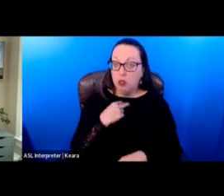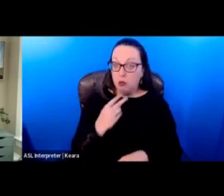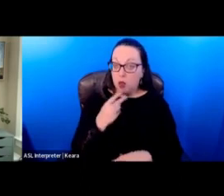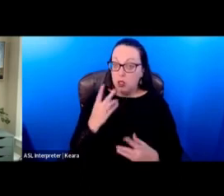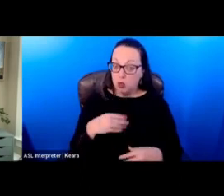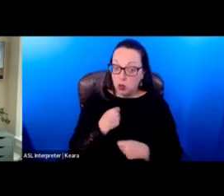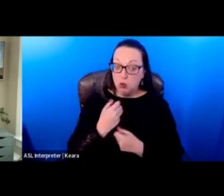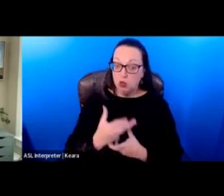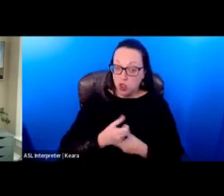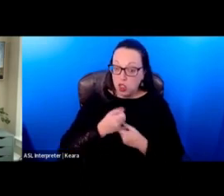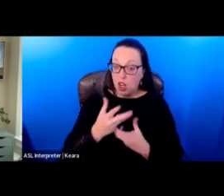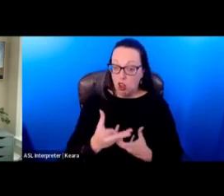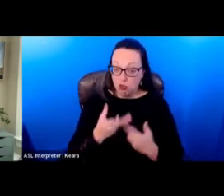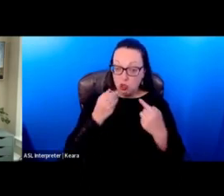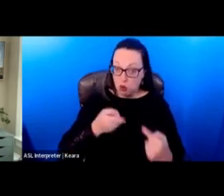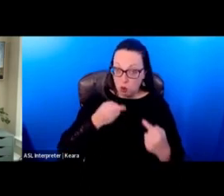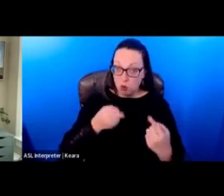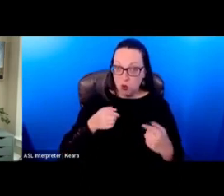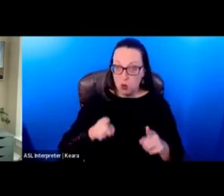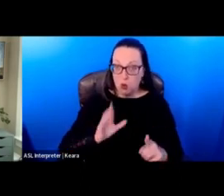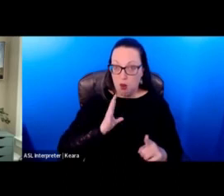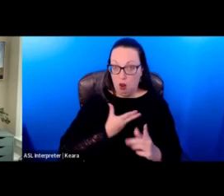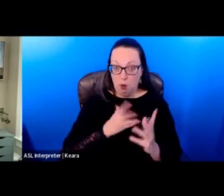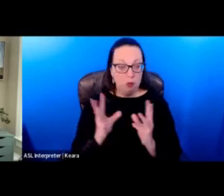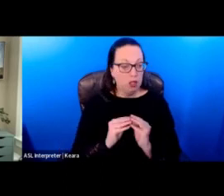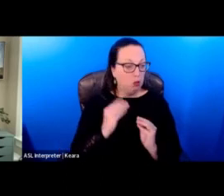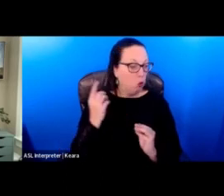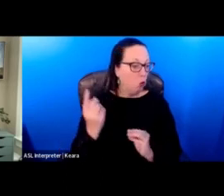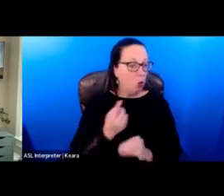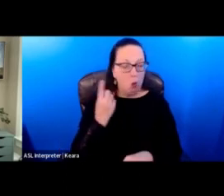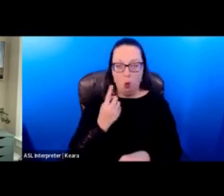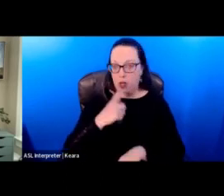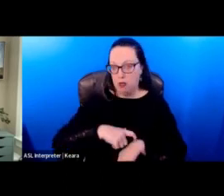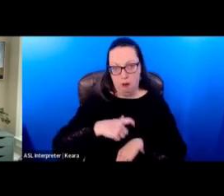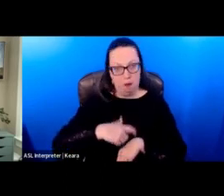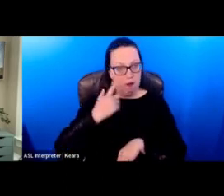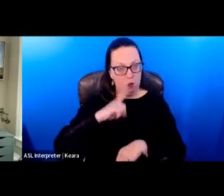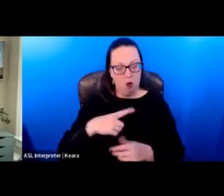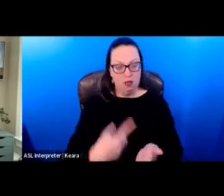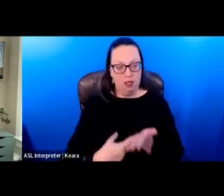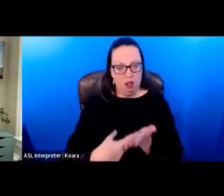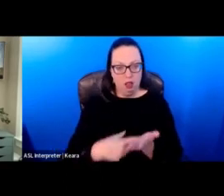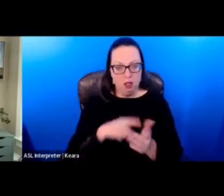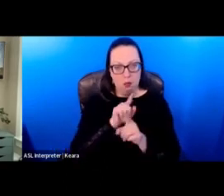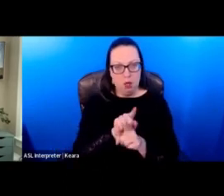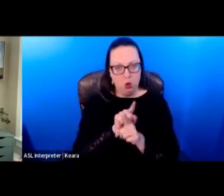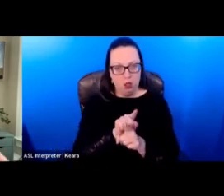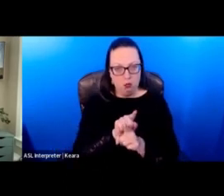there was always time to talk about mentoring, not without without names, but with what's